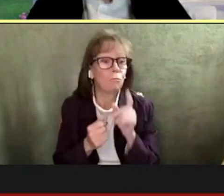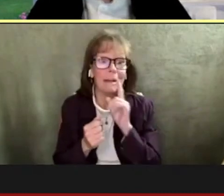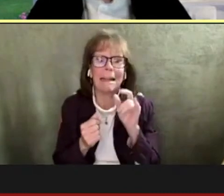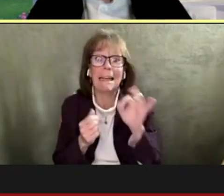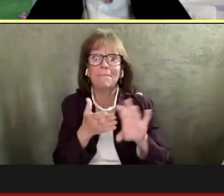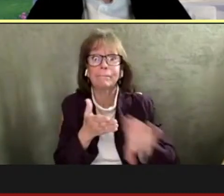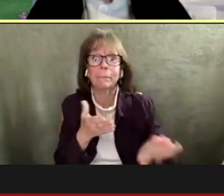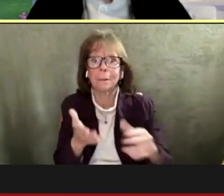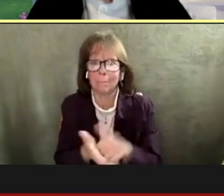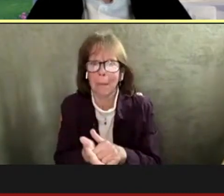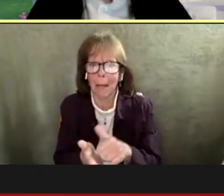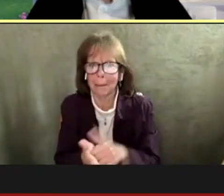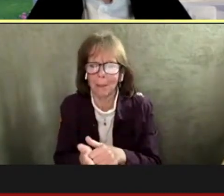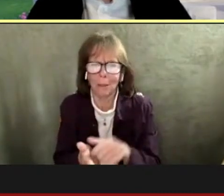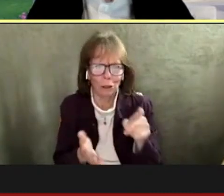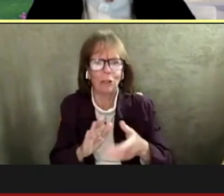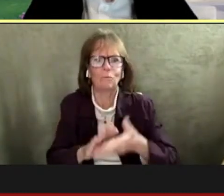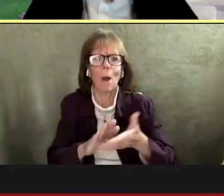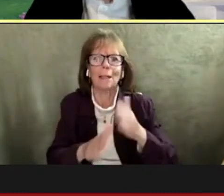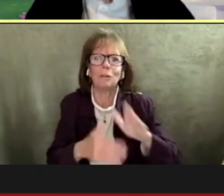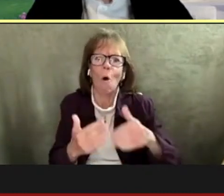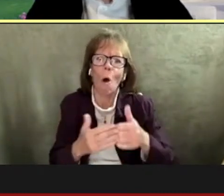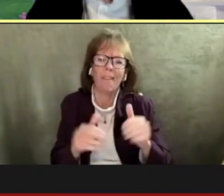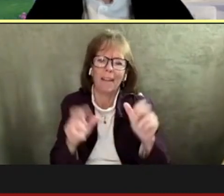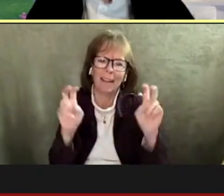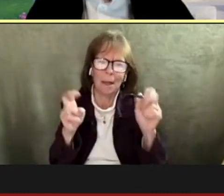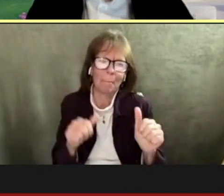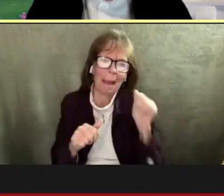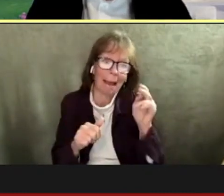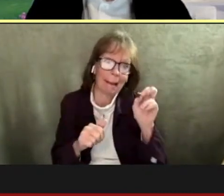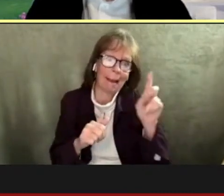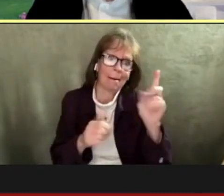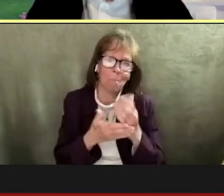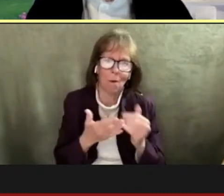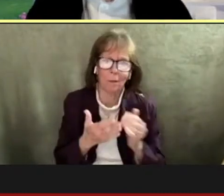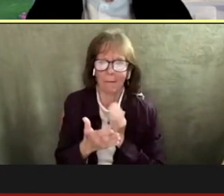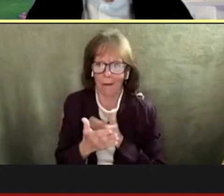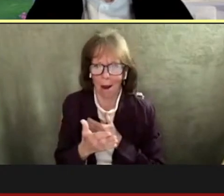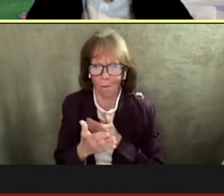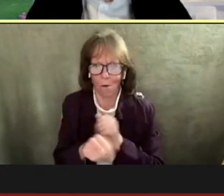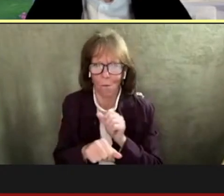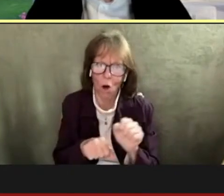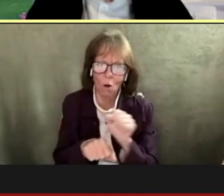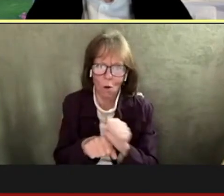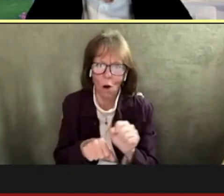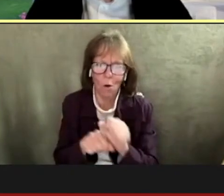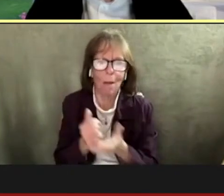She run so much of the back end of our operation and keeps us moving forward.